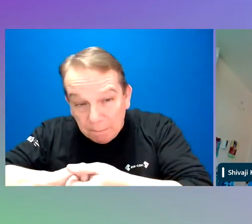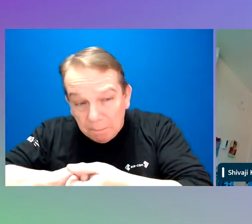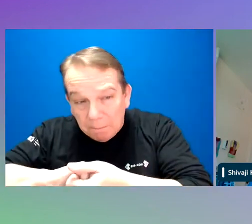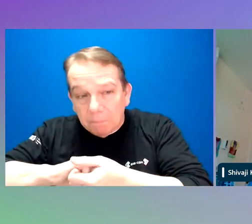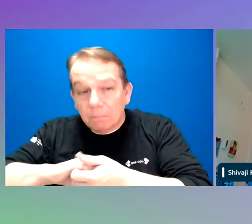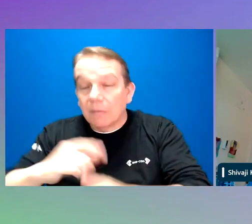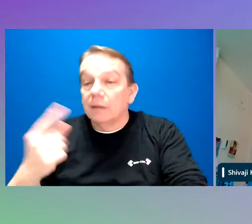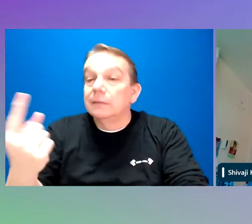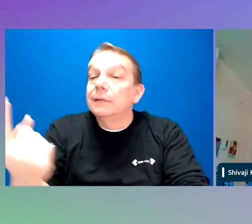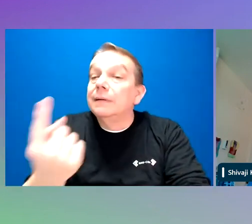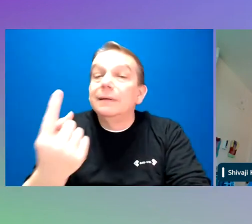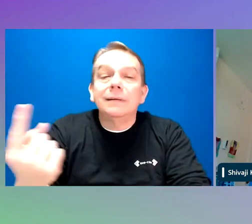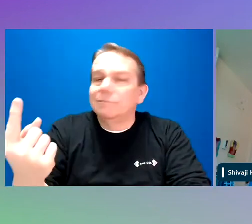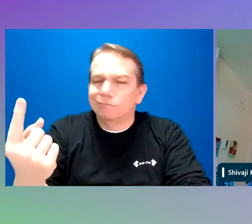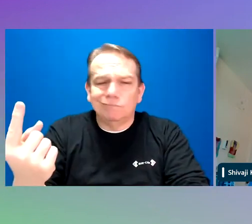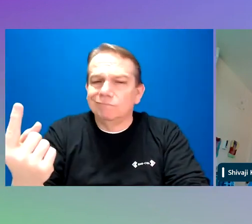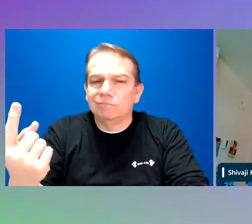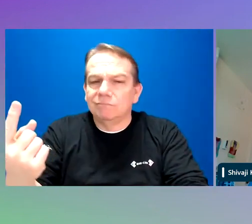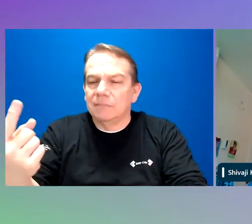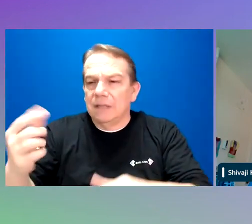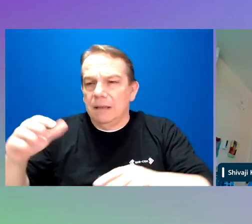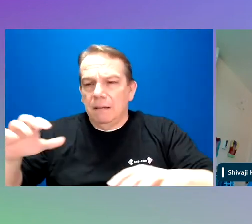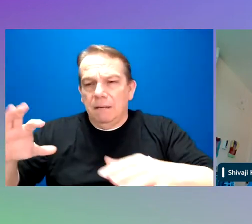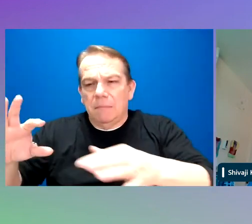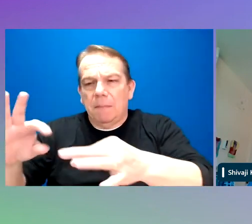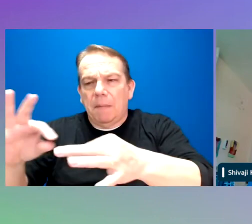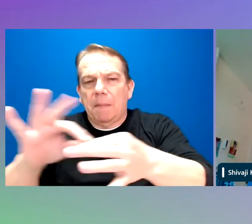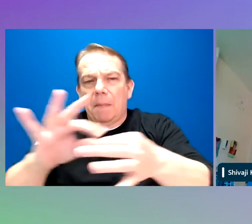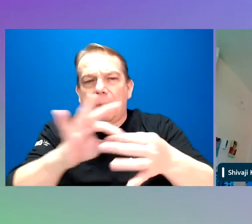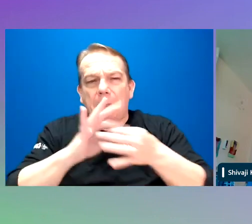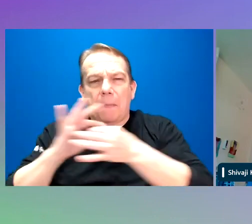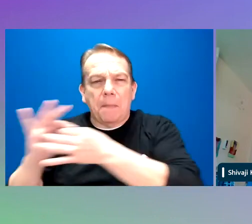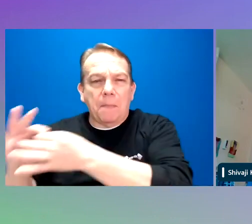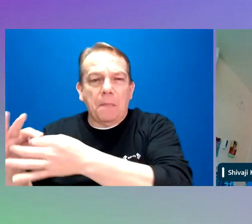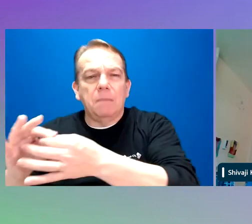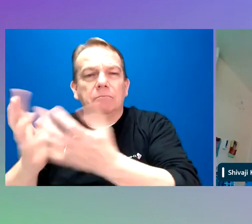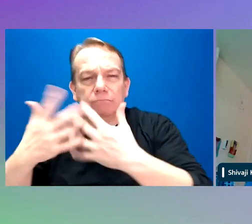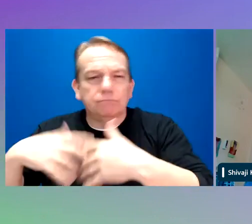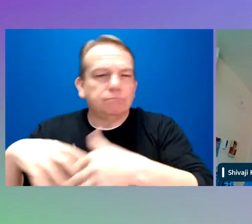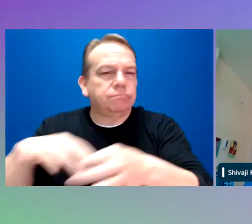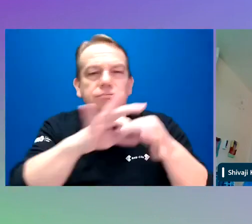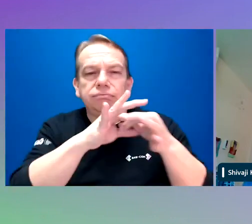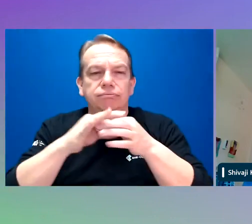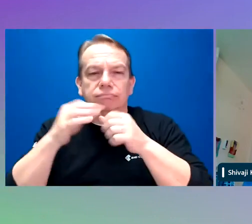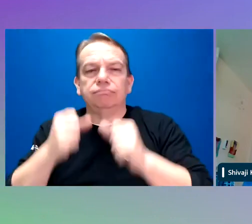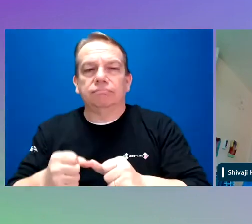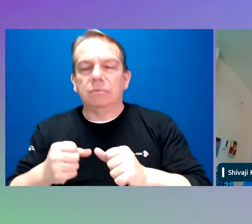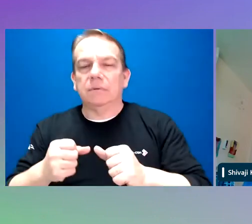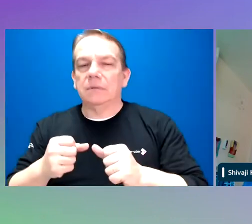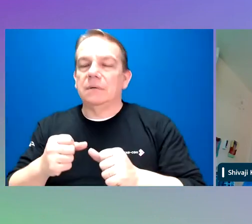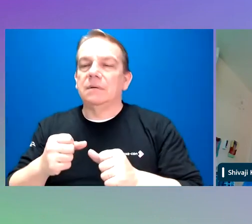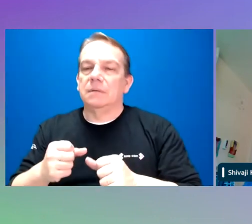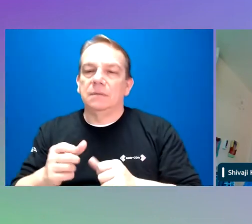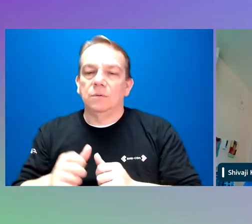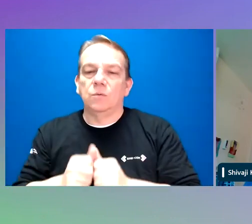move forward in this accessibility space. I would